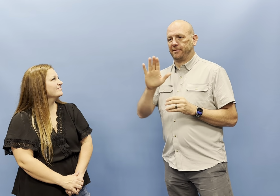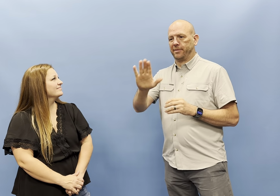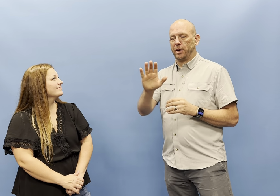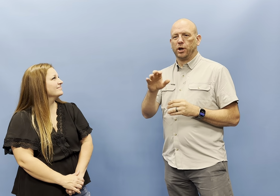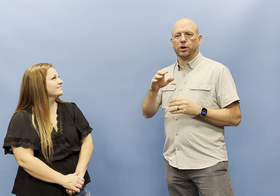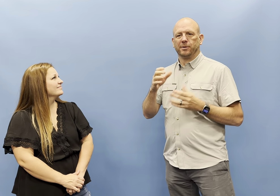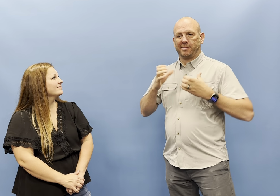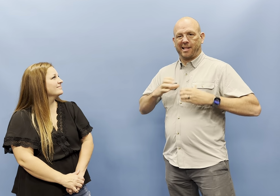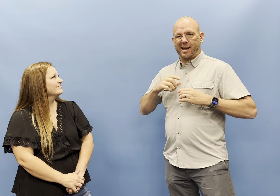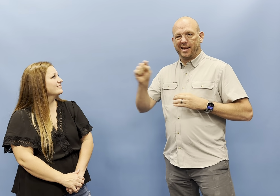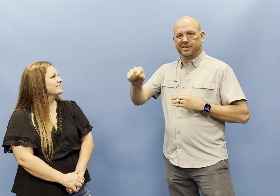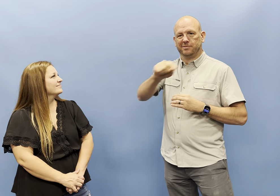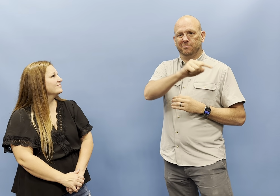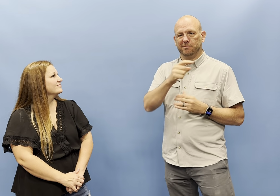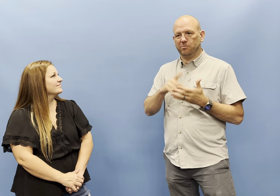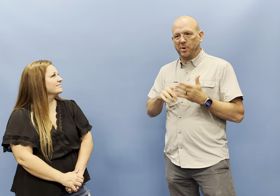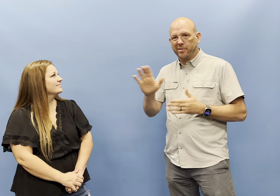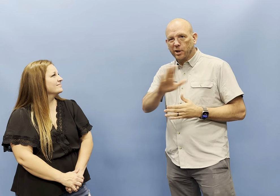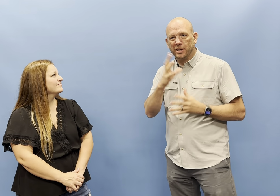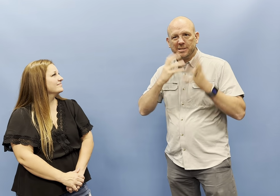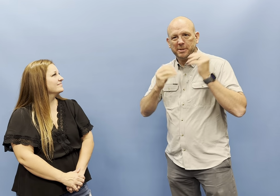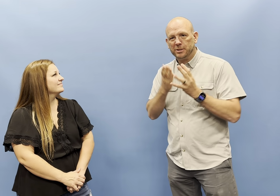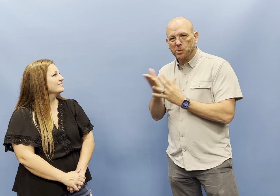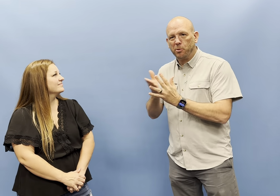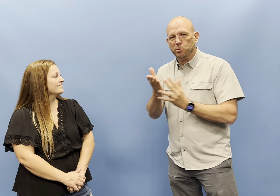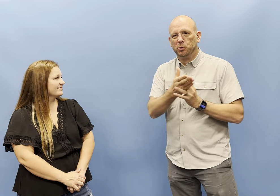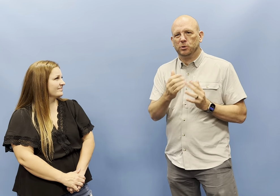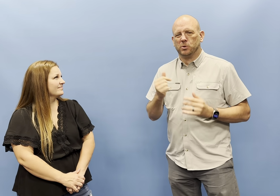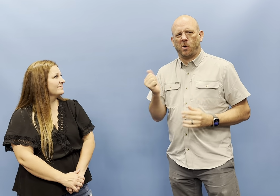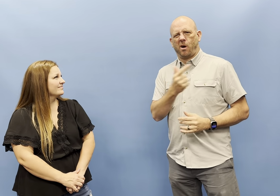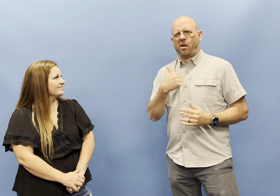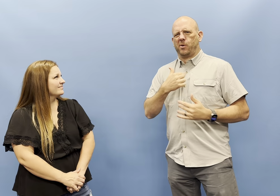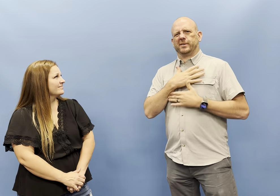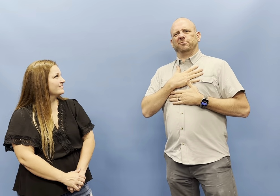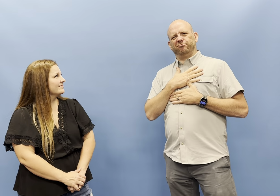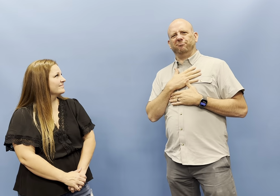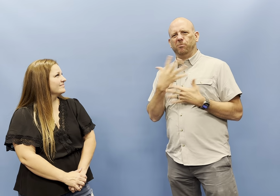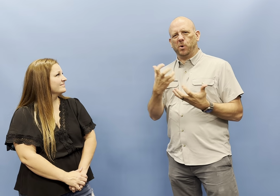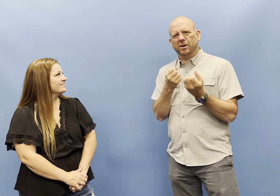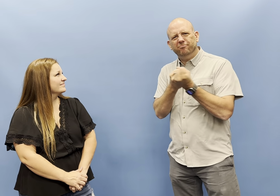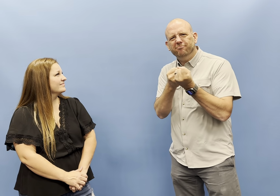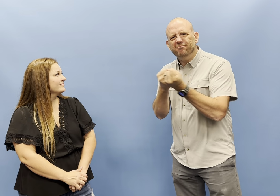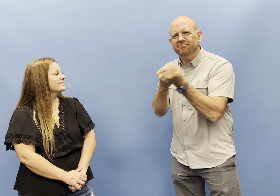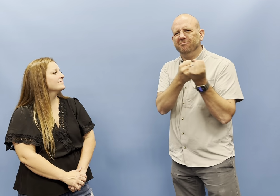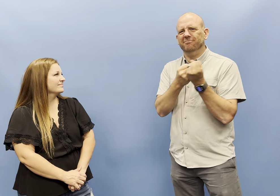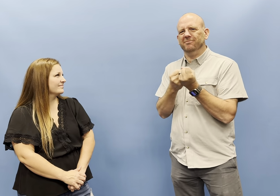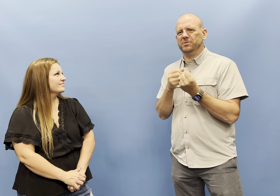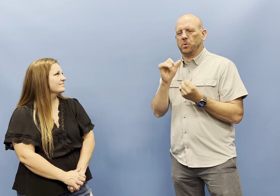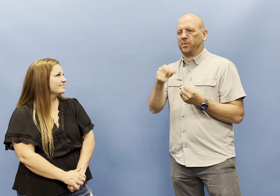Their clients and what they've experienced and gone through. All that made me 'in aw'. I wanted to support them.